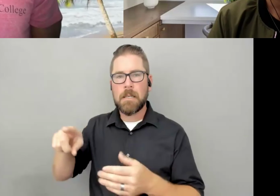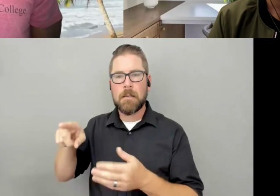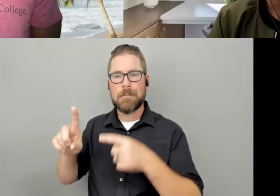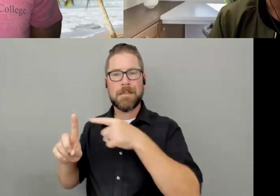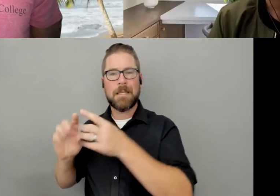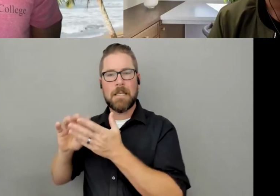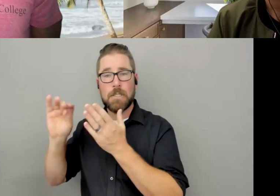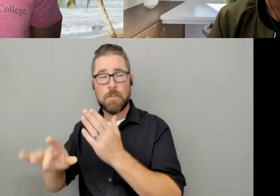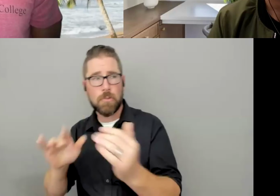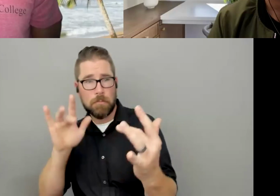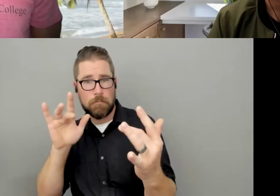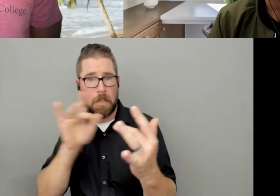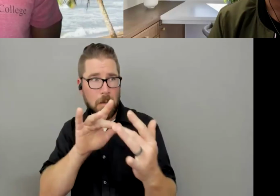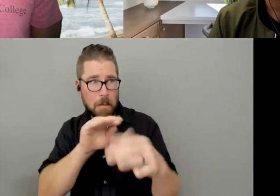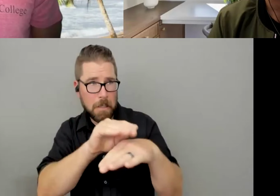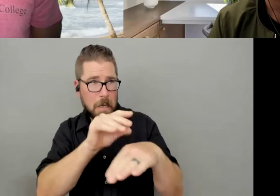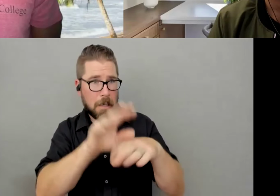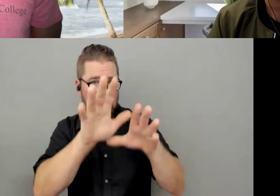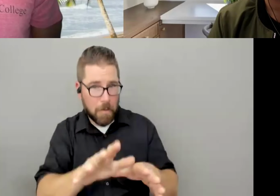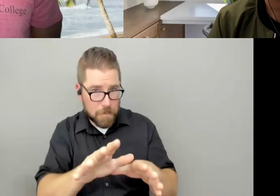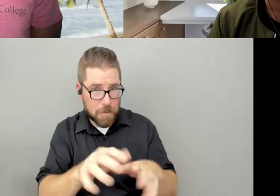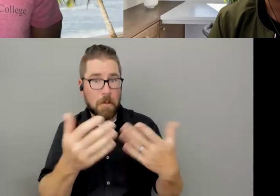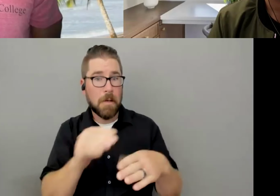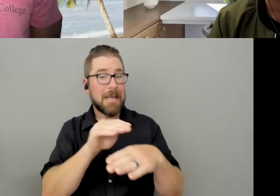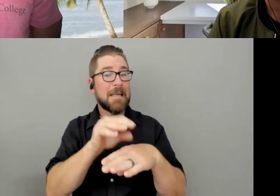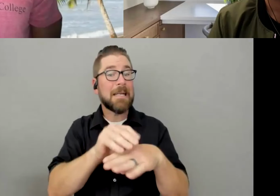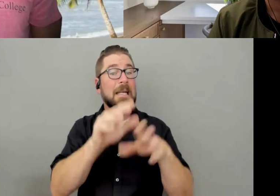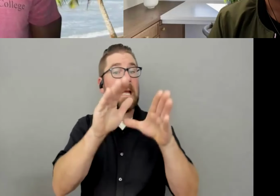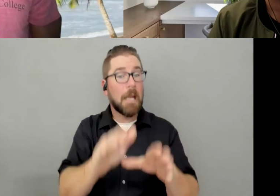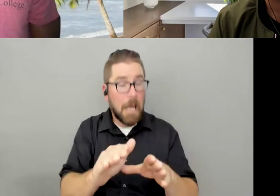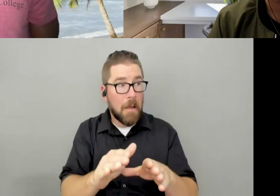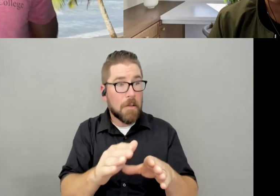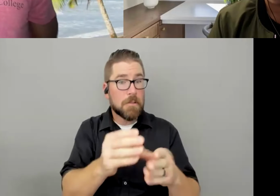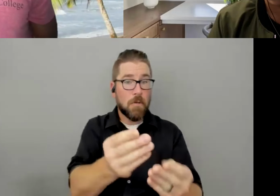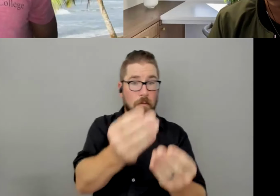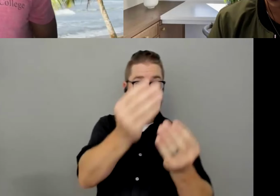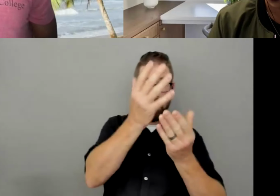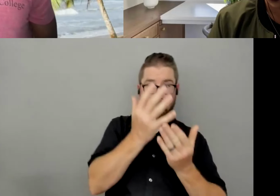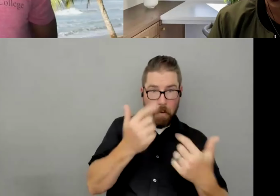let me know that they've connected with you, they've spoken with you, and everything's sort of worked out.